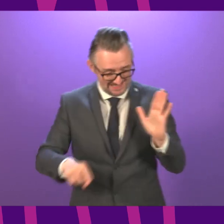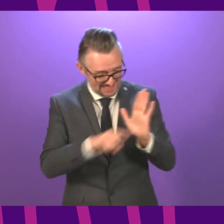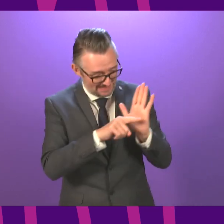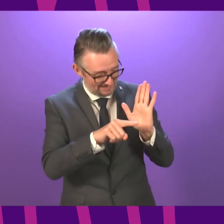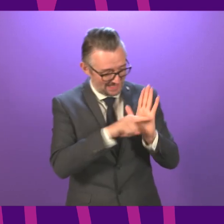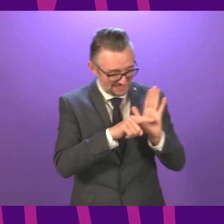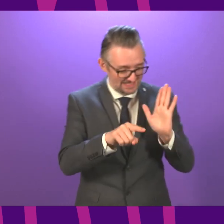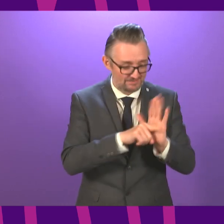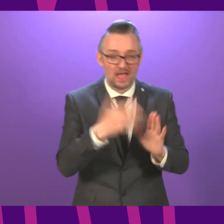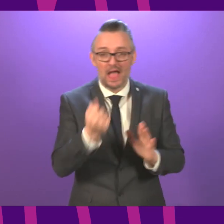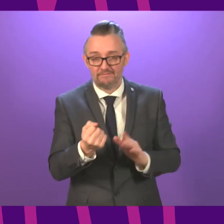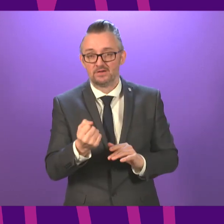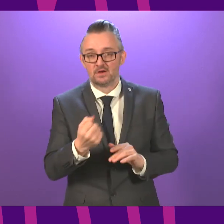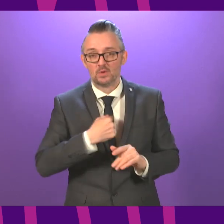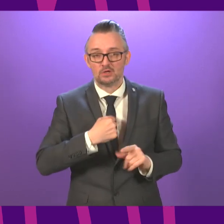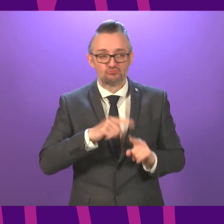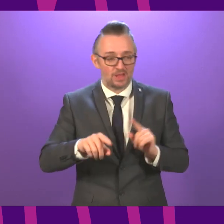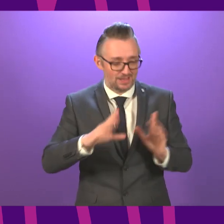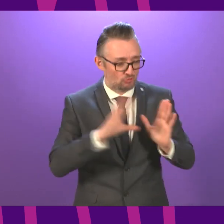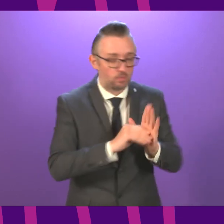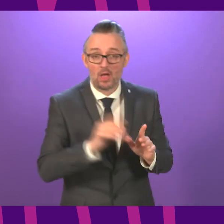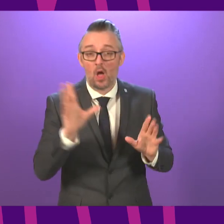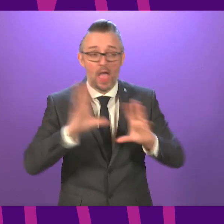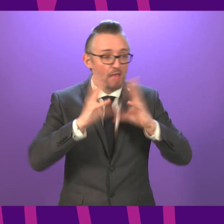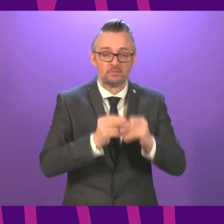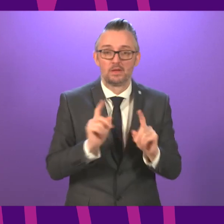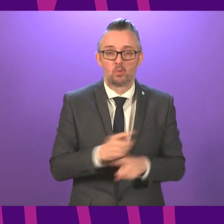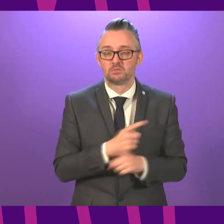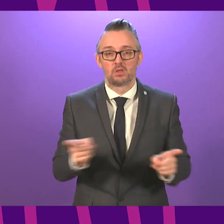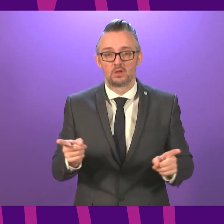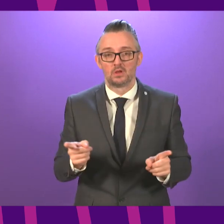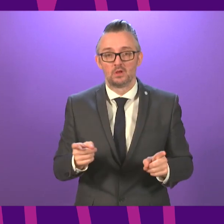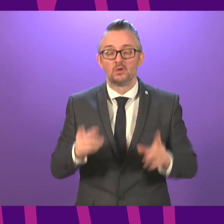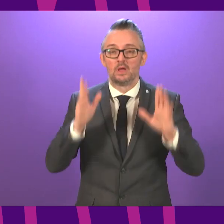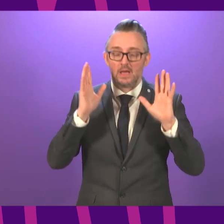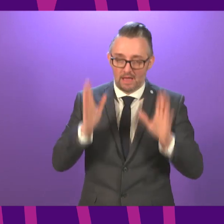must now do what they can to prepare, by using the resources and support that we have put in place.